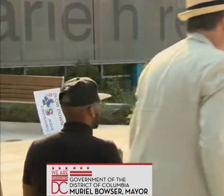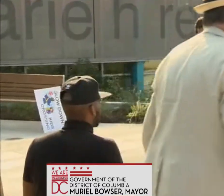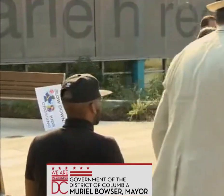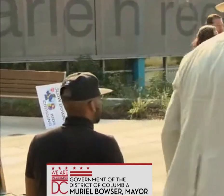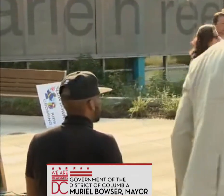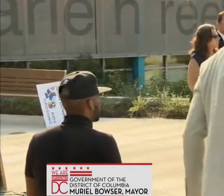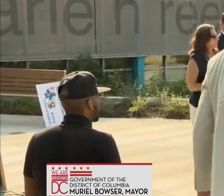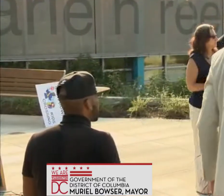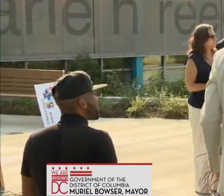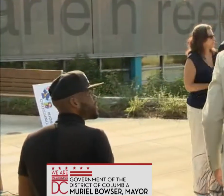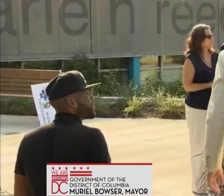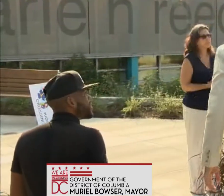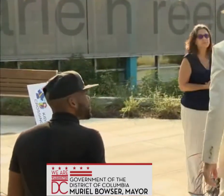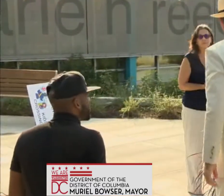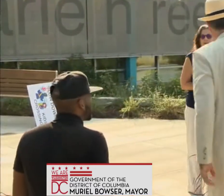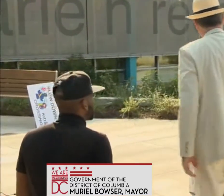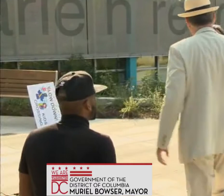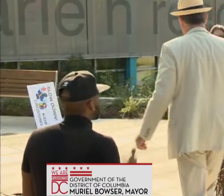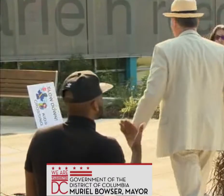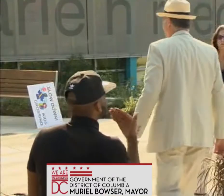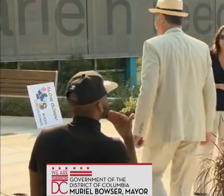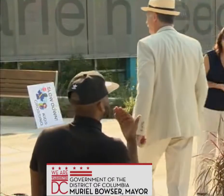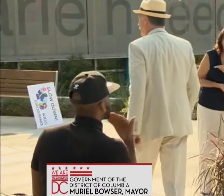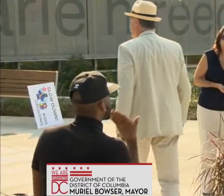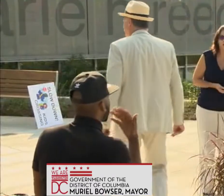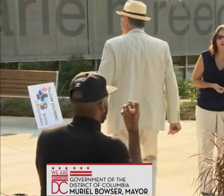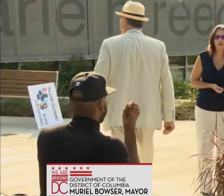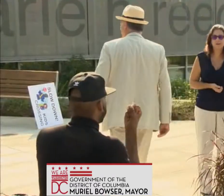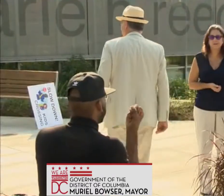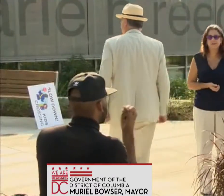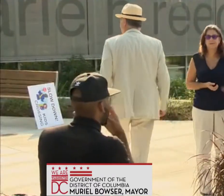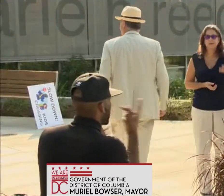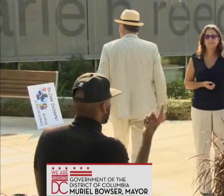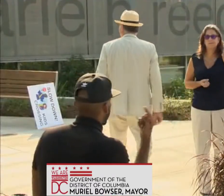thanks mayor thank you so much many of you heard me talk about having been a